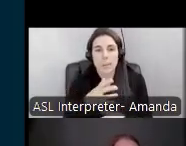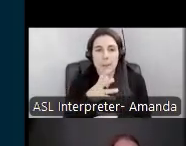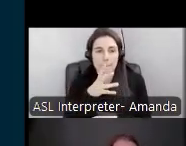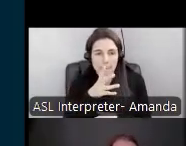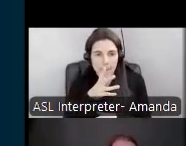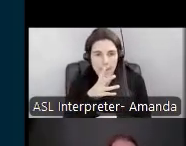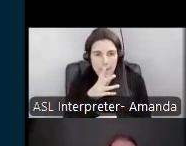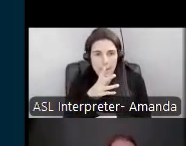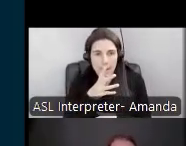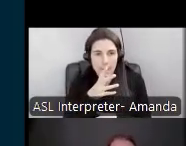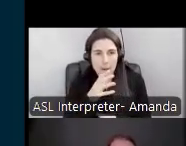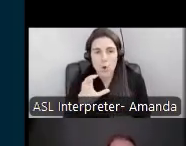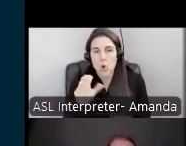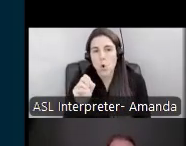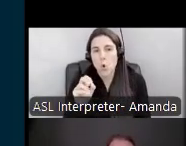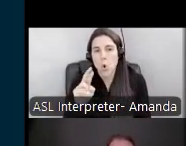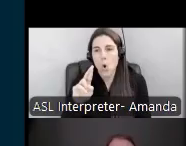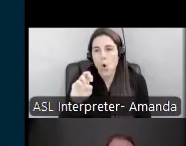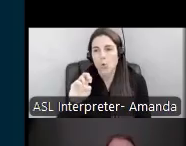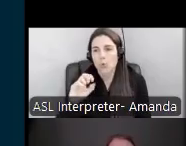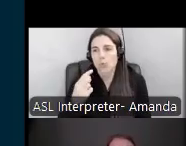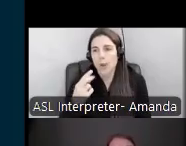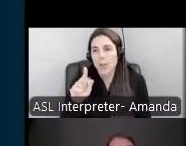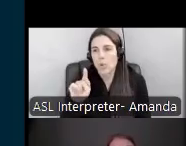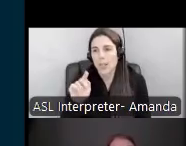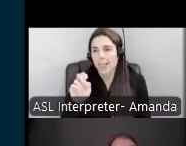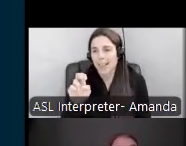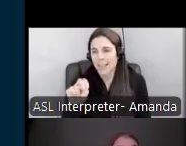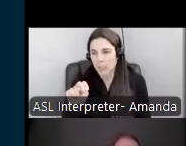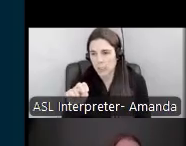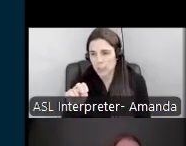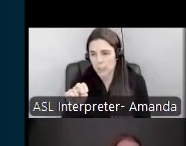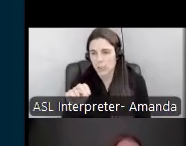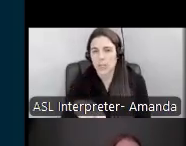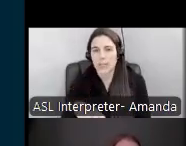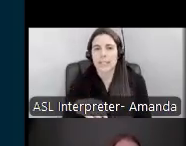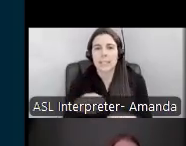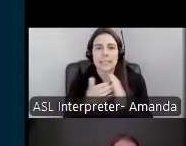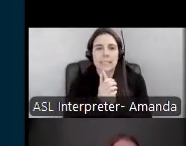regulation skills for for David, and teaching him kind of some of